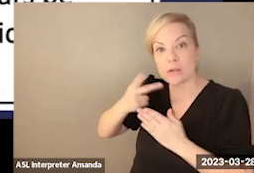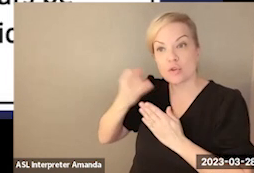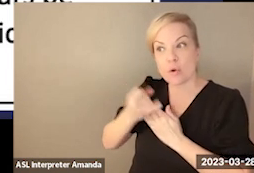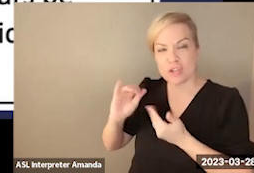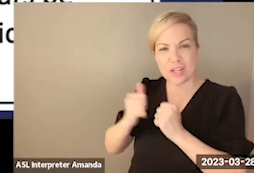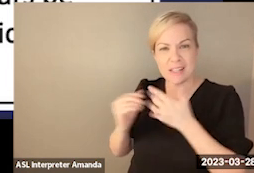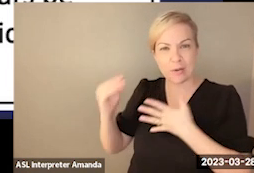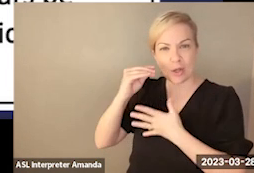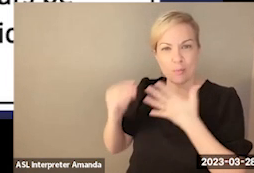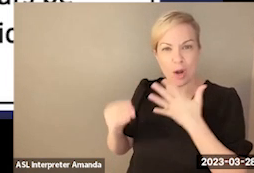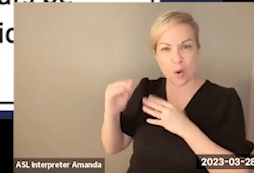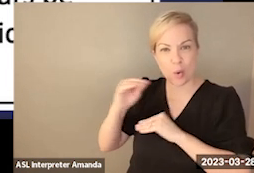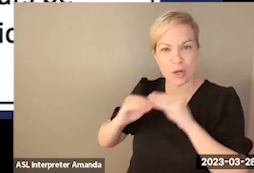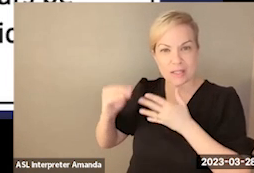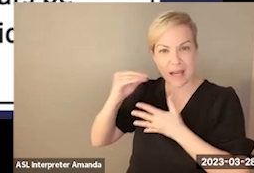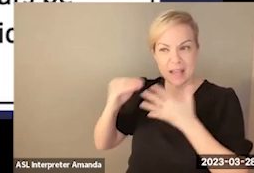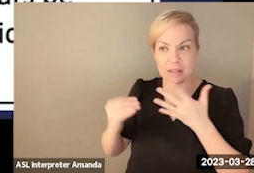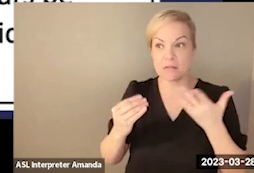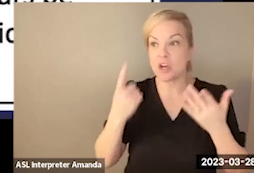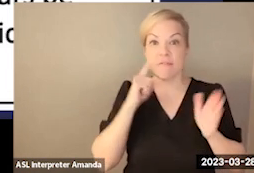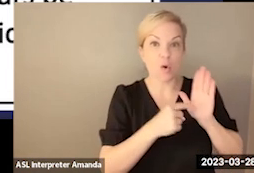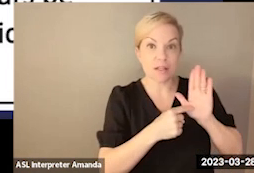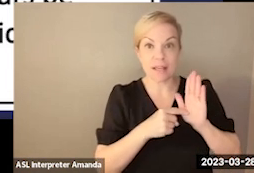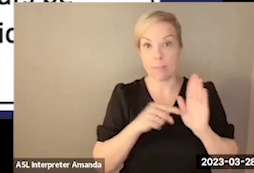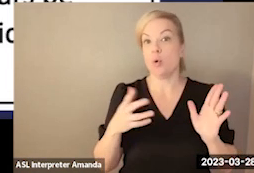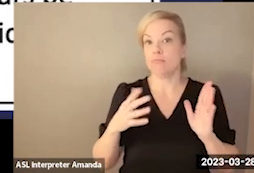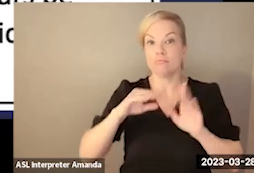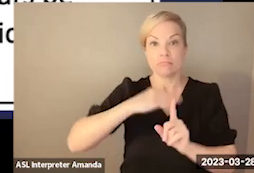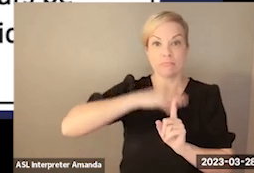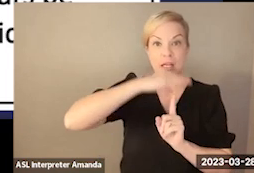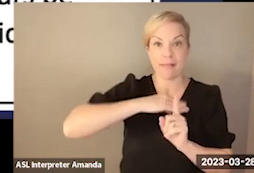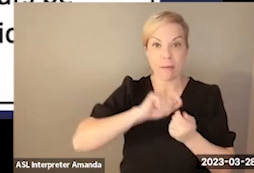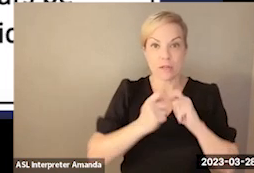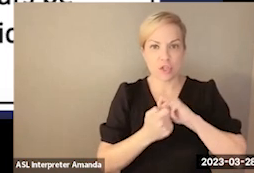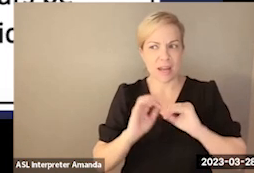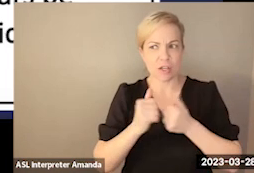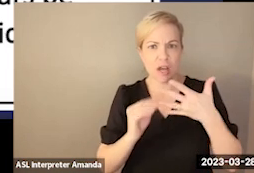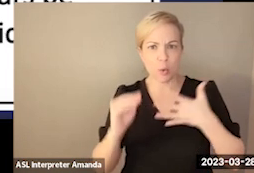Debbie Stine, Science & Technology Policy Academy: it should support research on climate change, and how to prioritize that research funding.